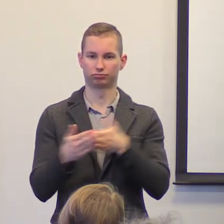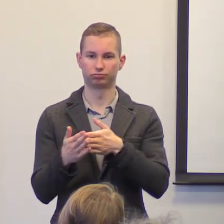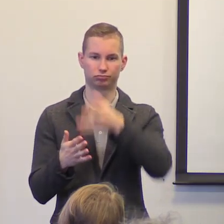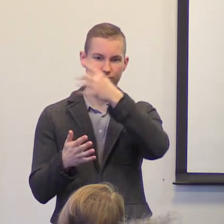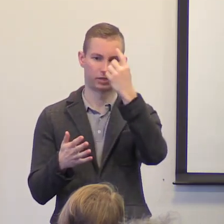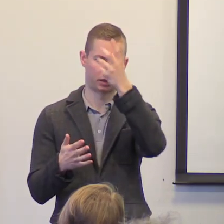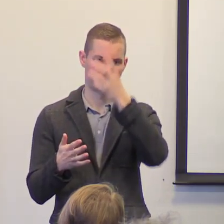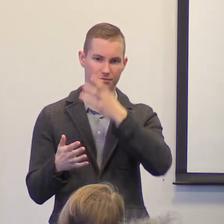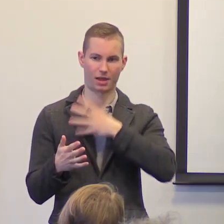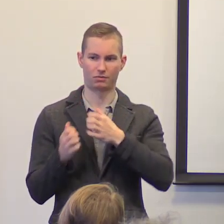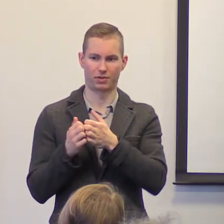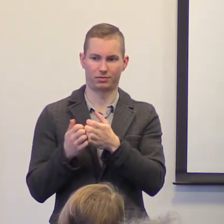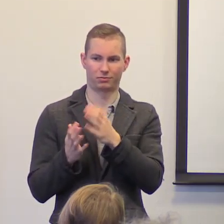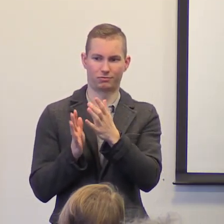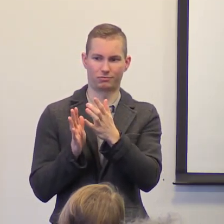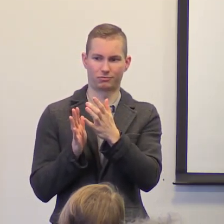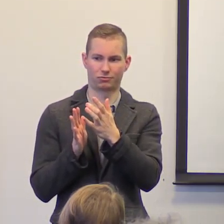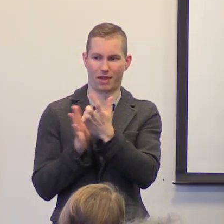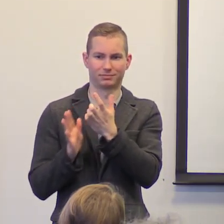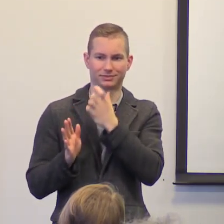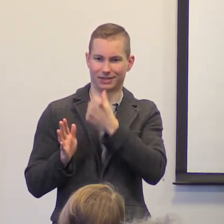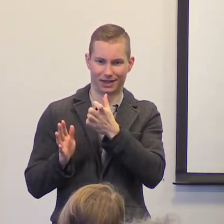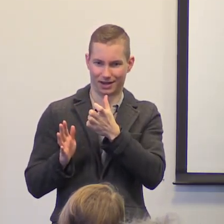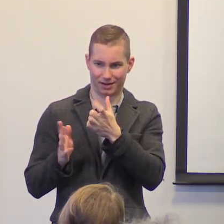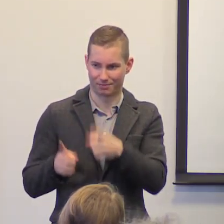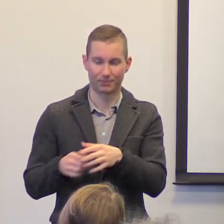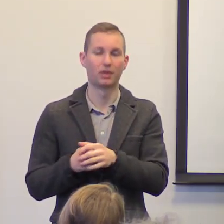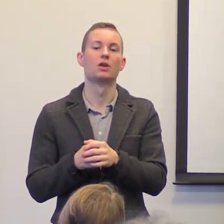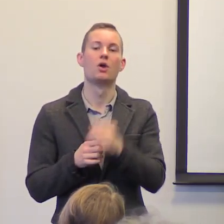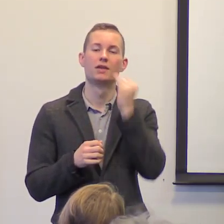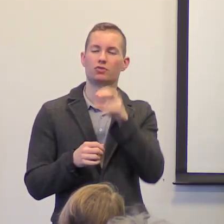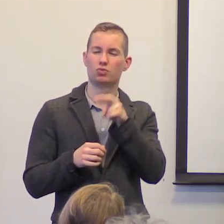that they haven't committed, if you've looked at the Equal Justice Institute reports, written